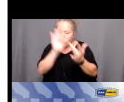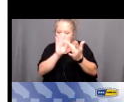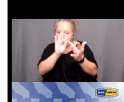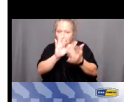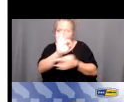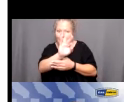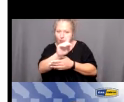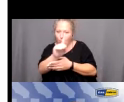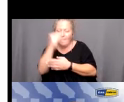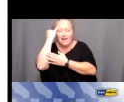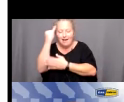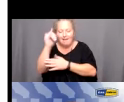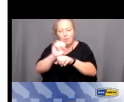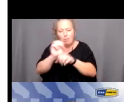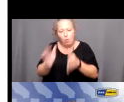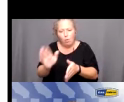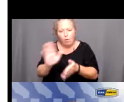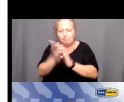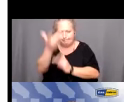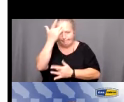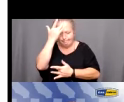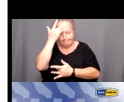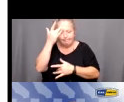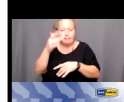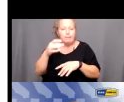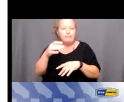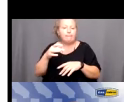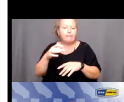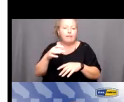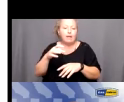when an employee gets sick and notably it requires them to provide